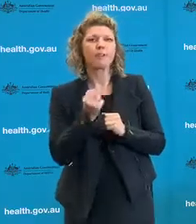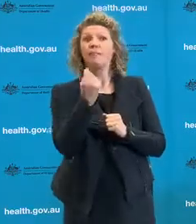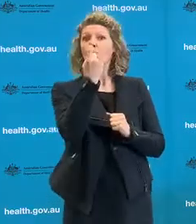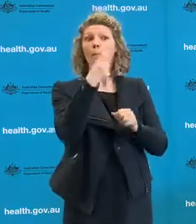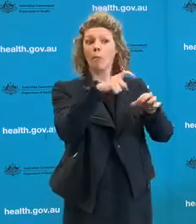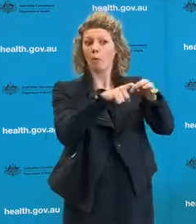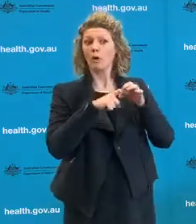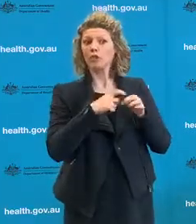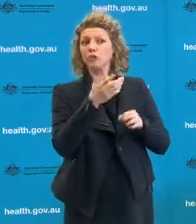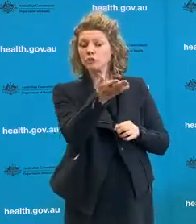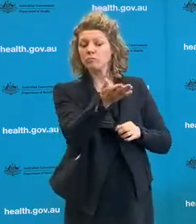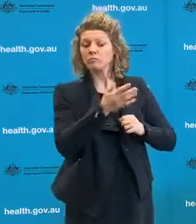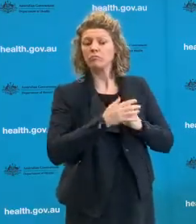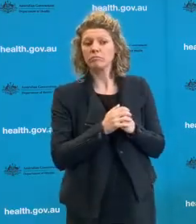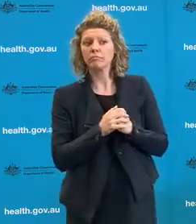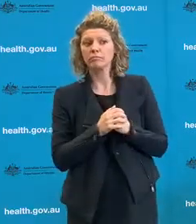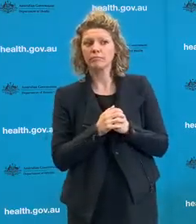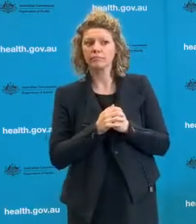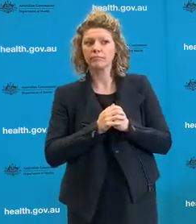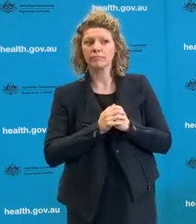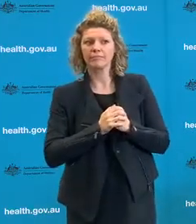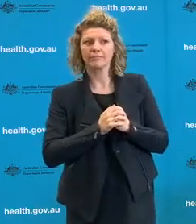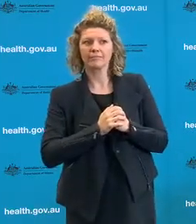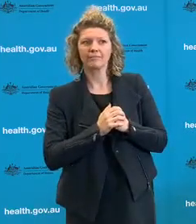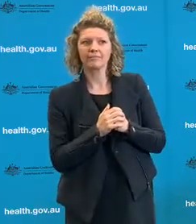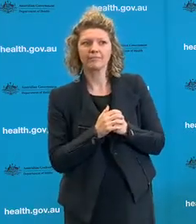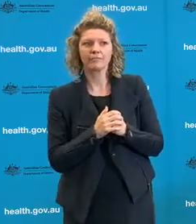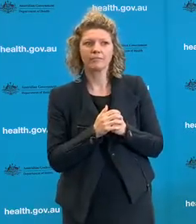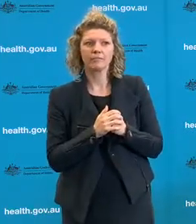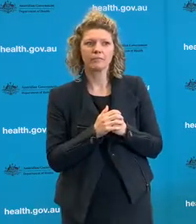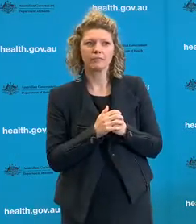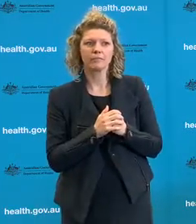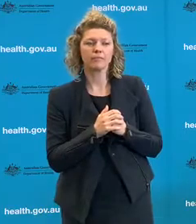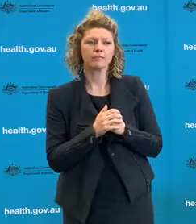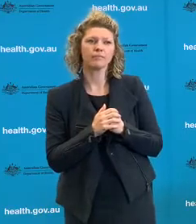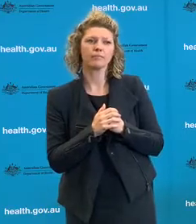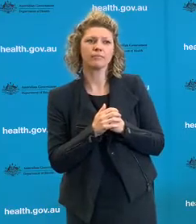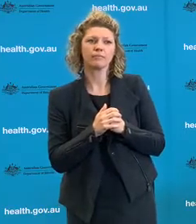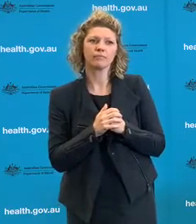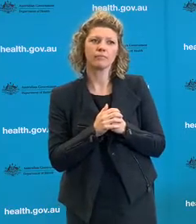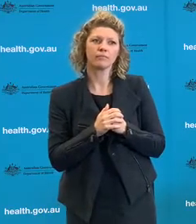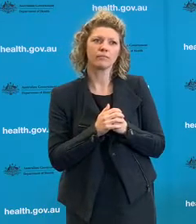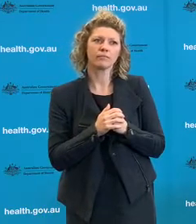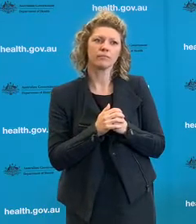the phone. Thanks for making the effort to come down.